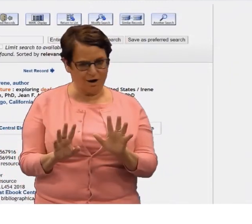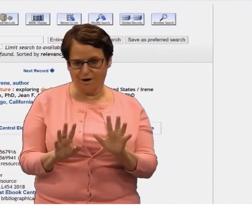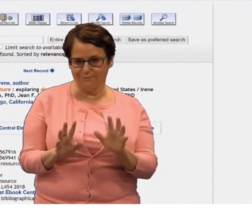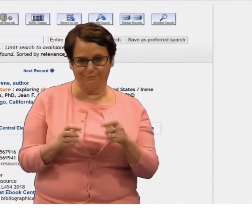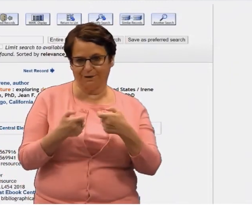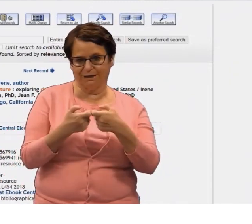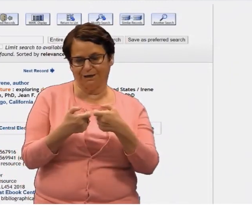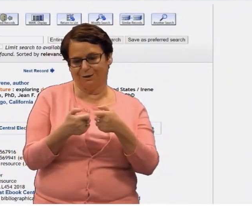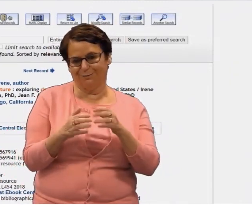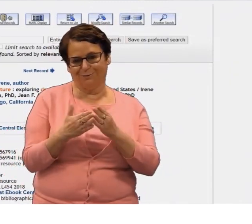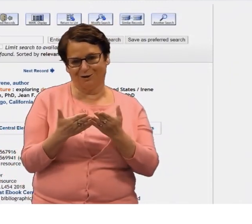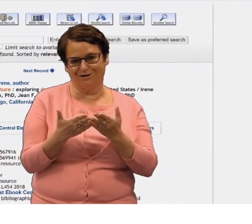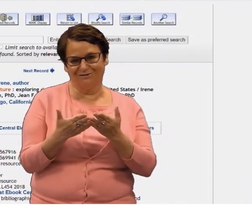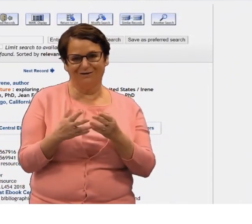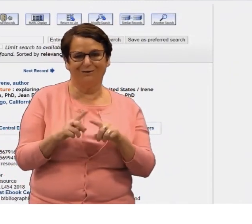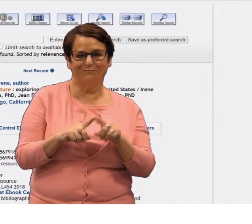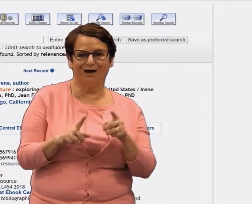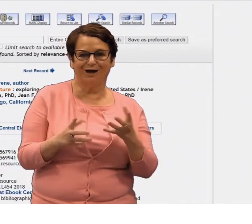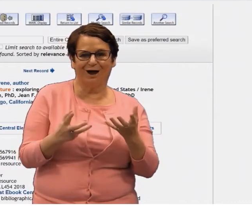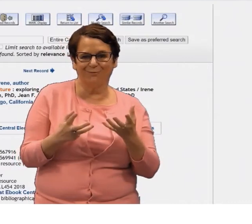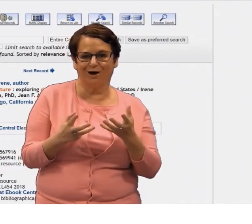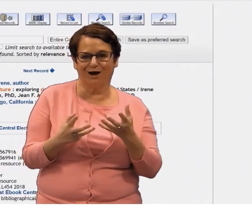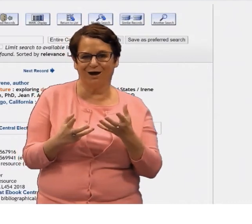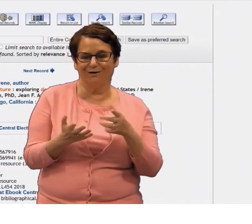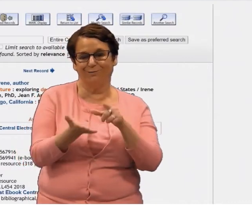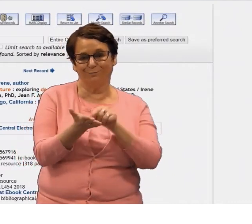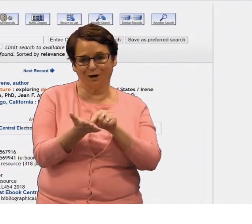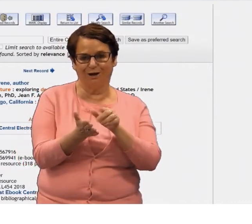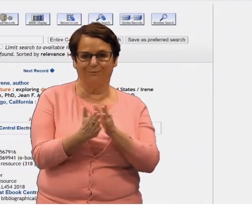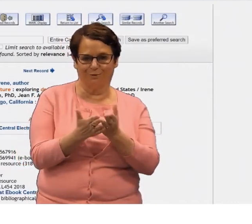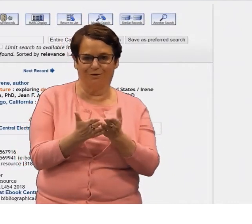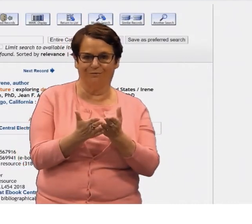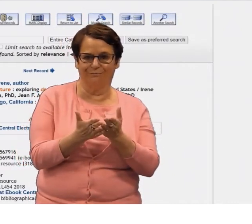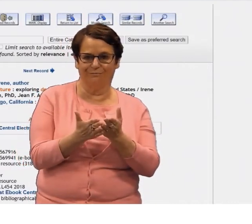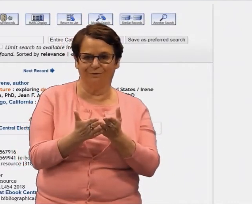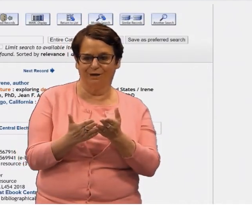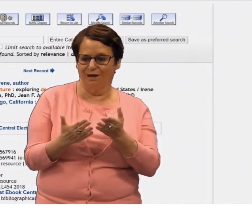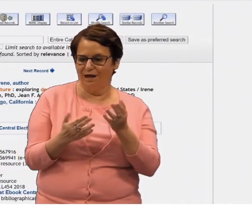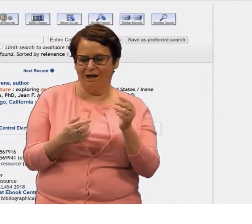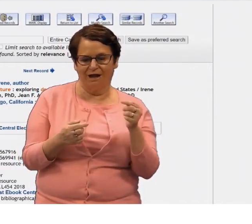Now suppose I don't want an e-book, but I want a print book.